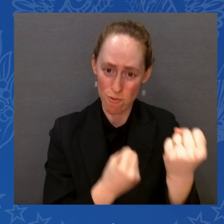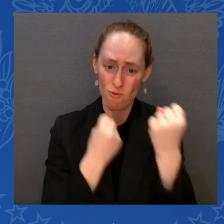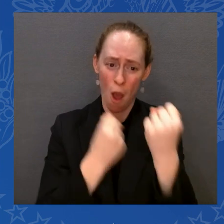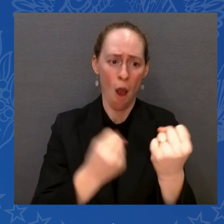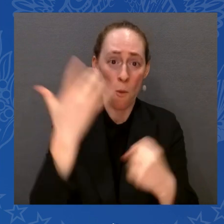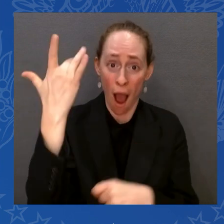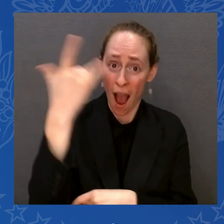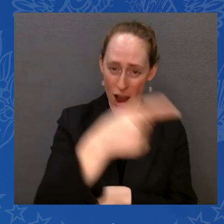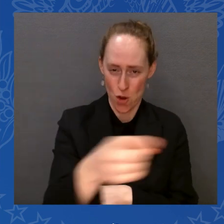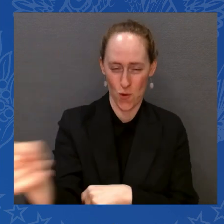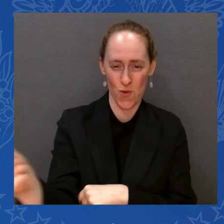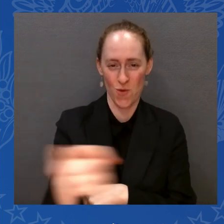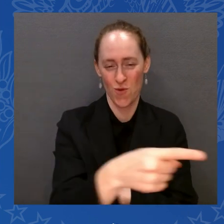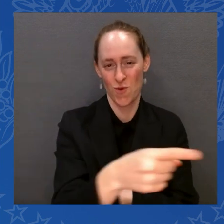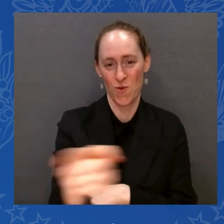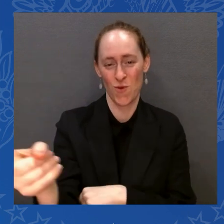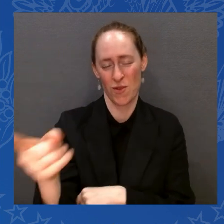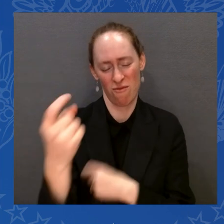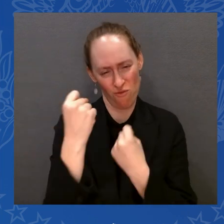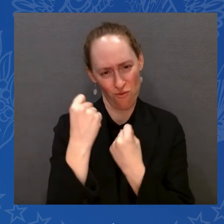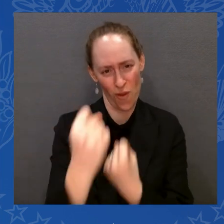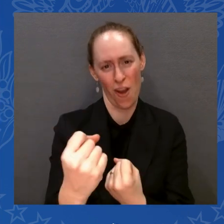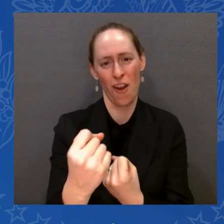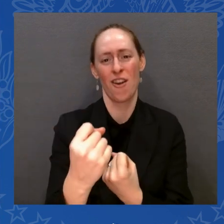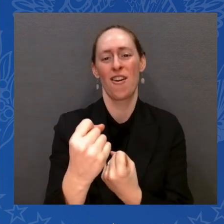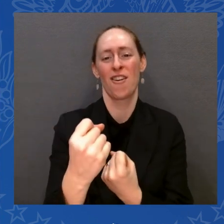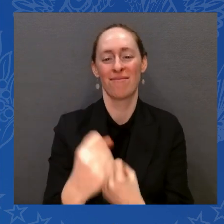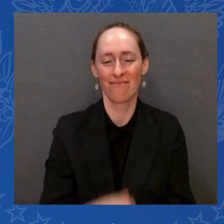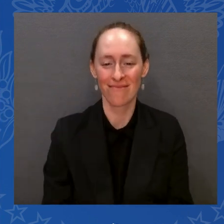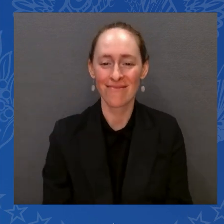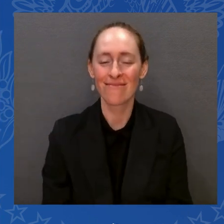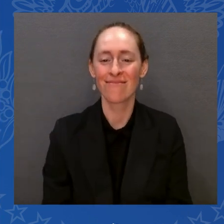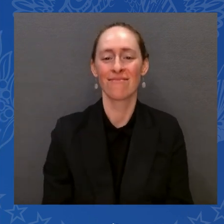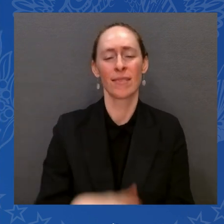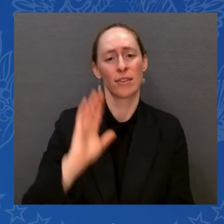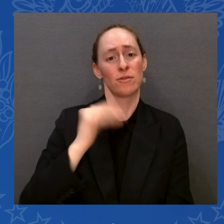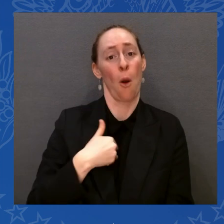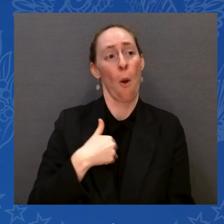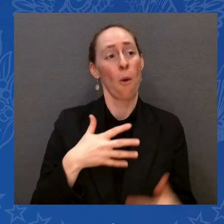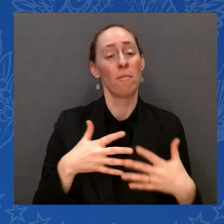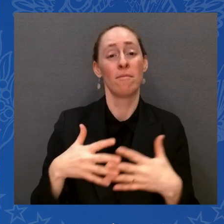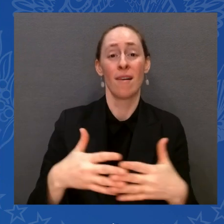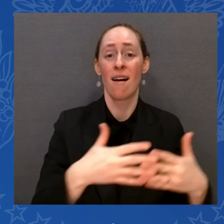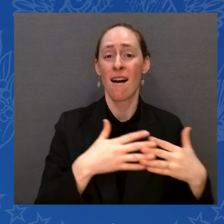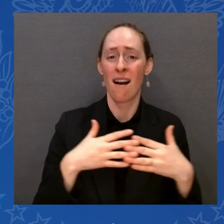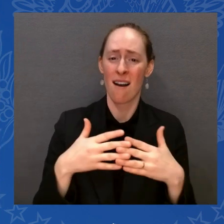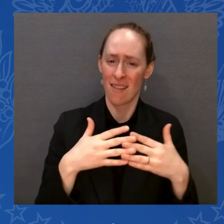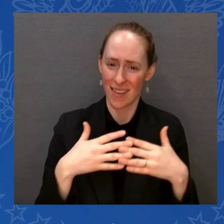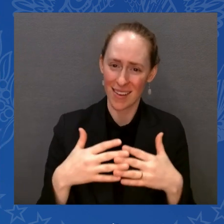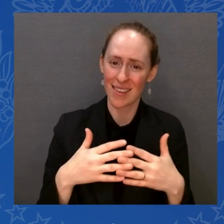because the soul of this nation is strong, the backbone of this nation is strong, and the people of this nation are strong.